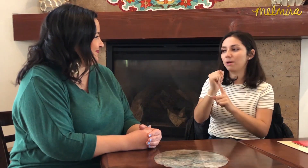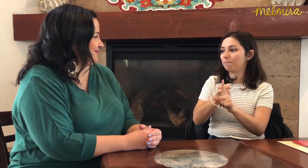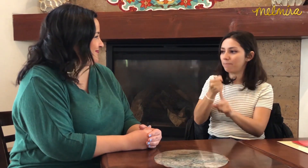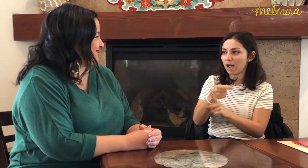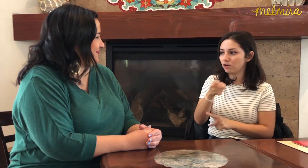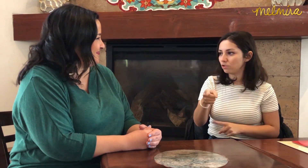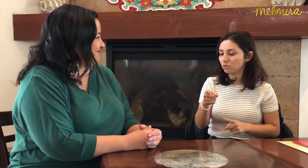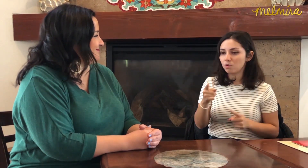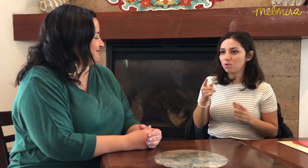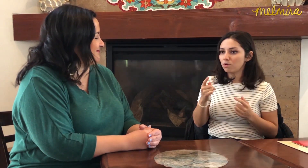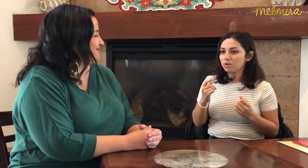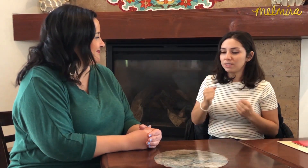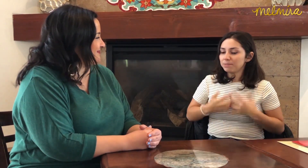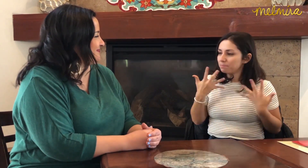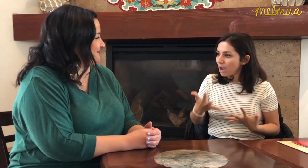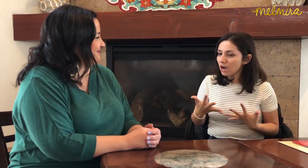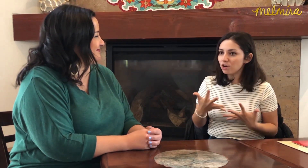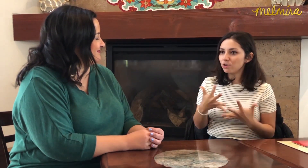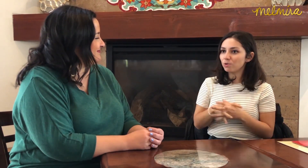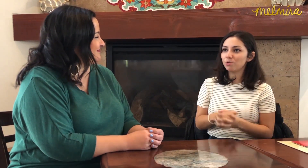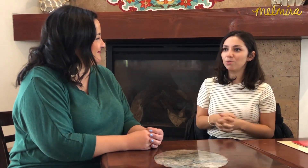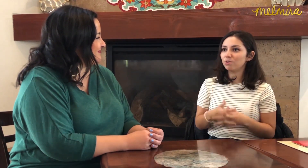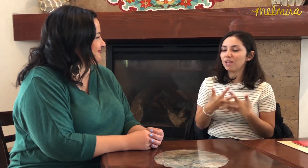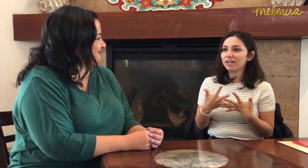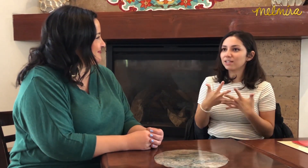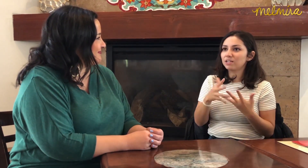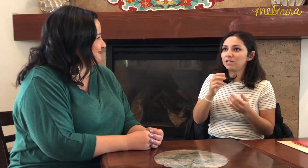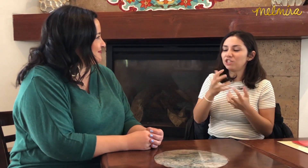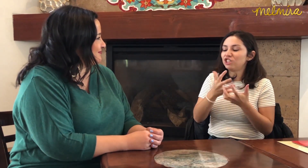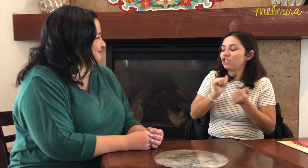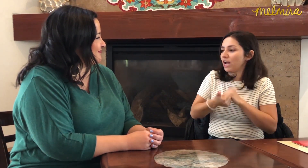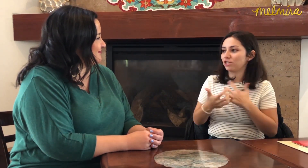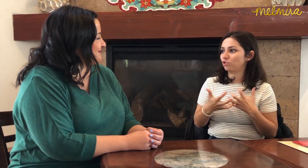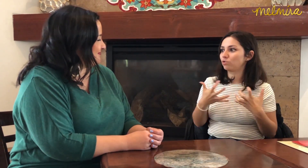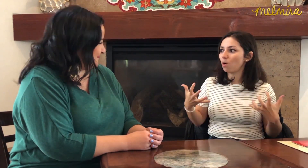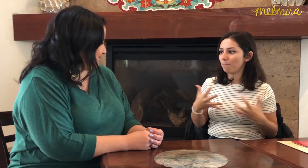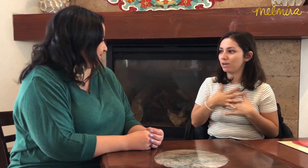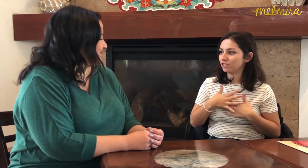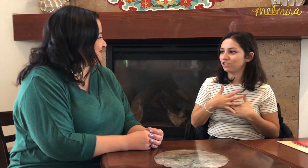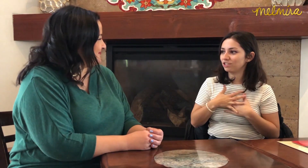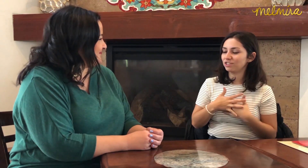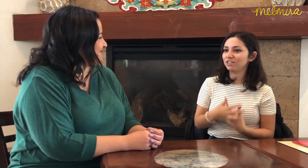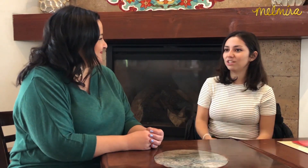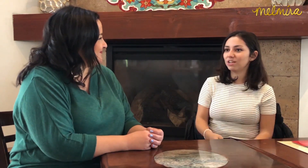inspire you, change you so much.